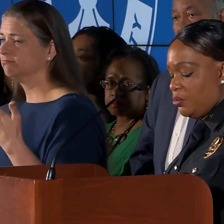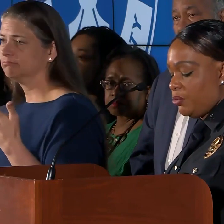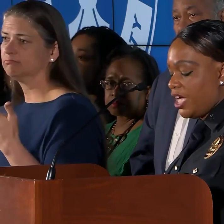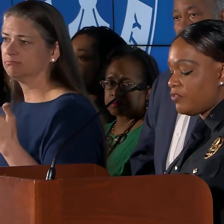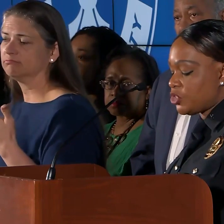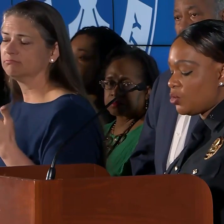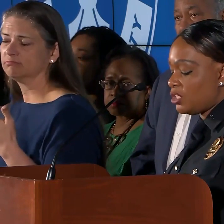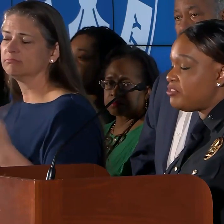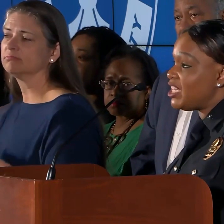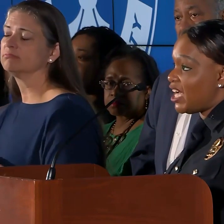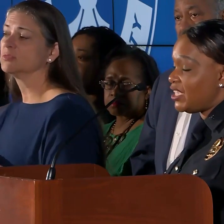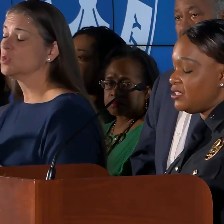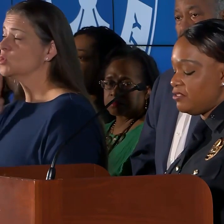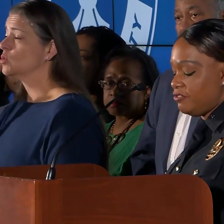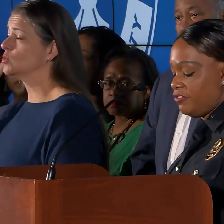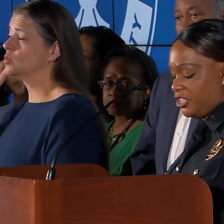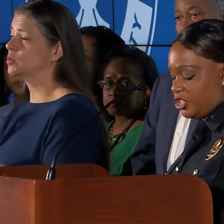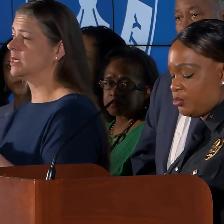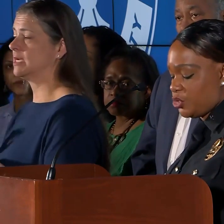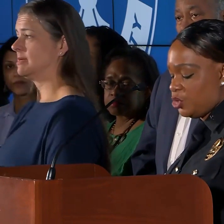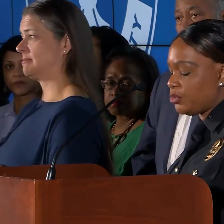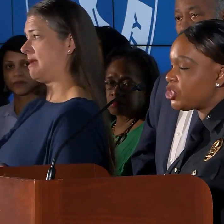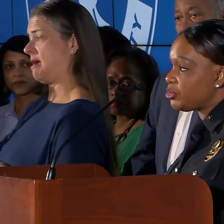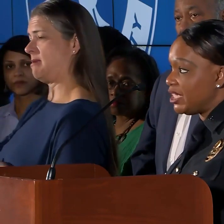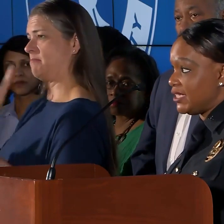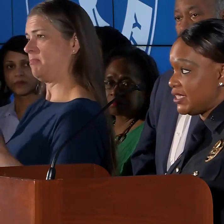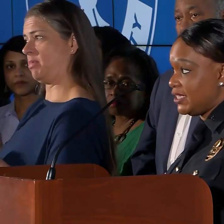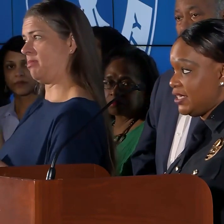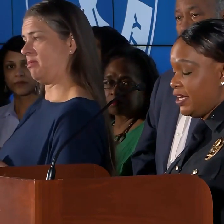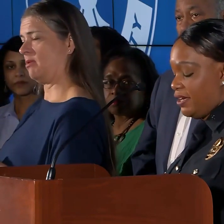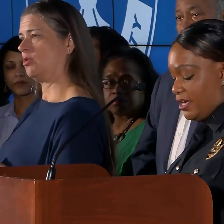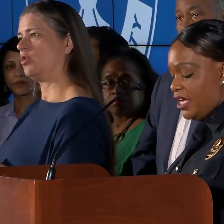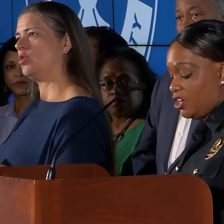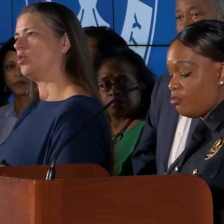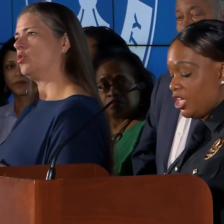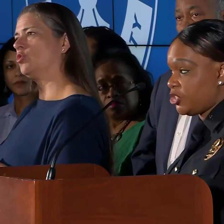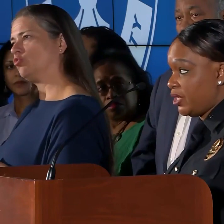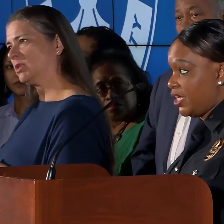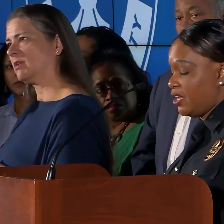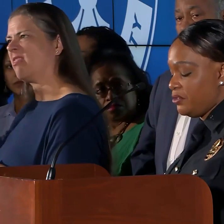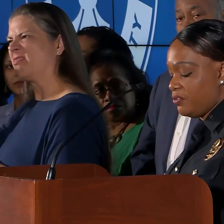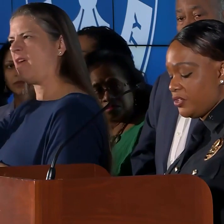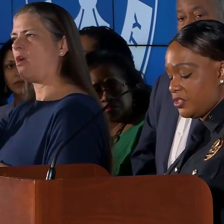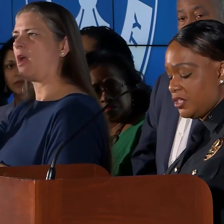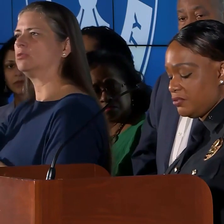we have *** total of nine victims who were treated and are being treated at *** university,